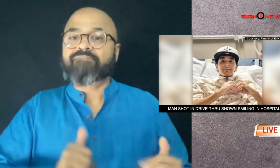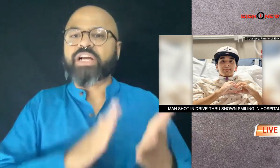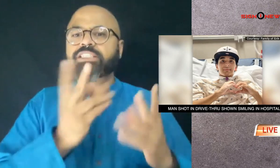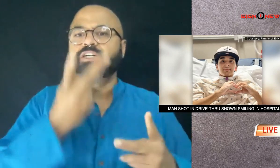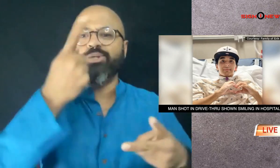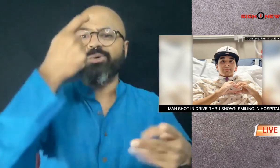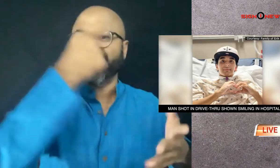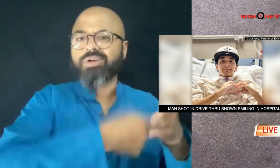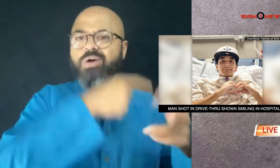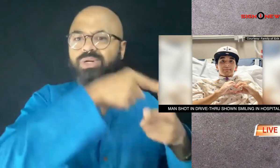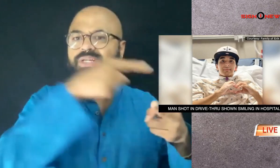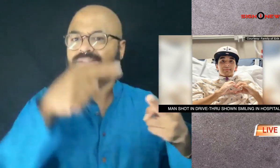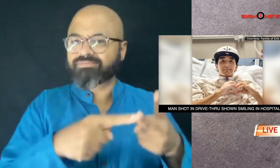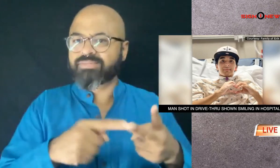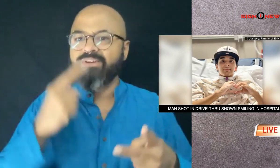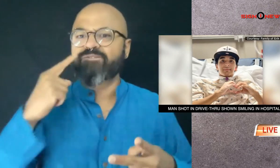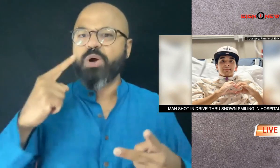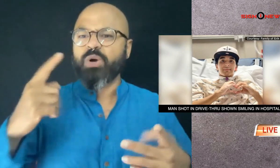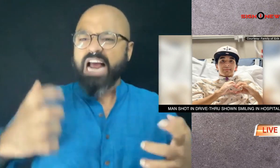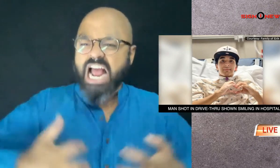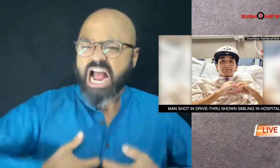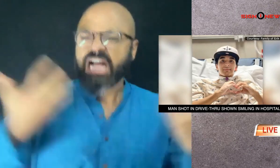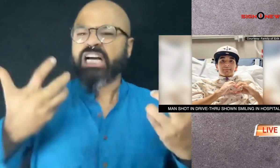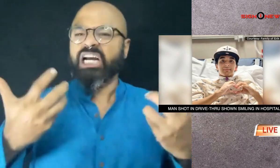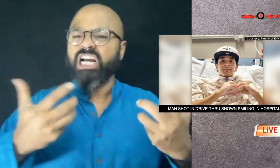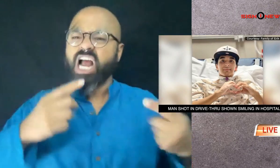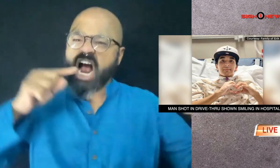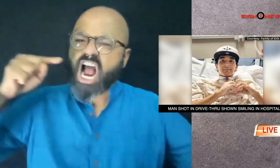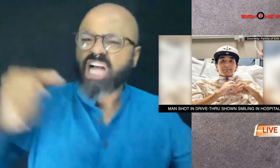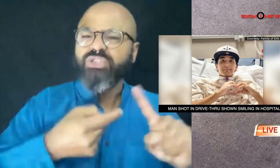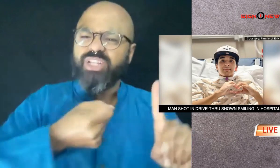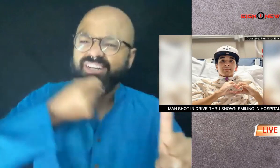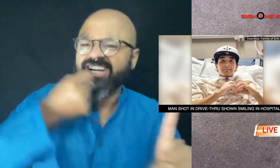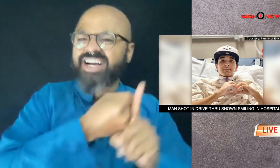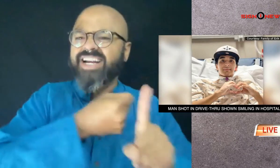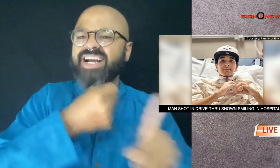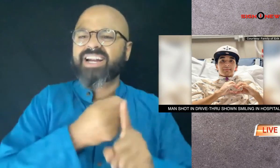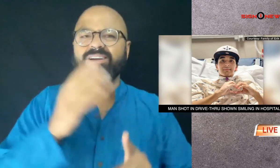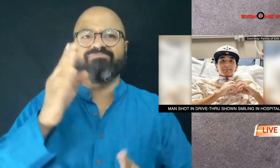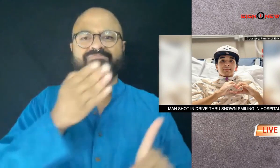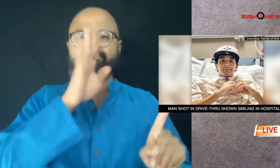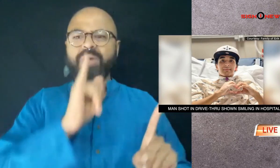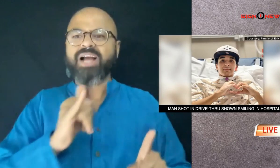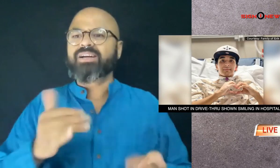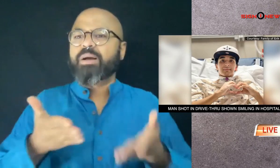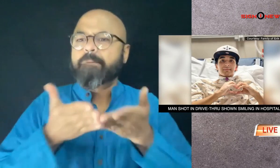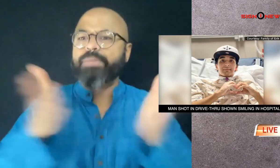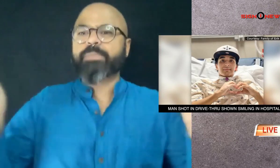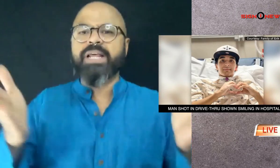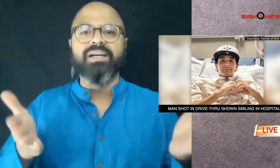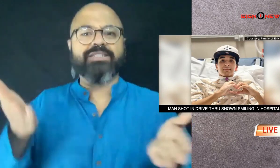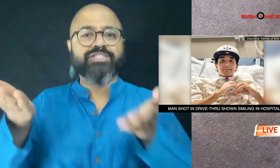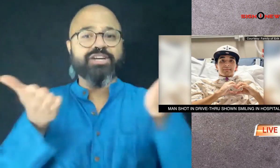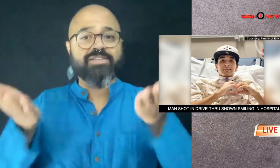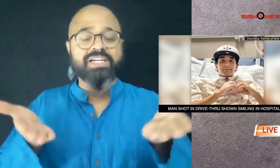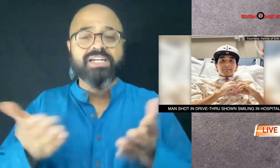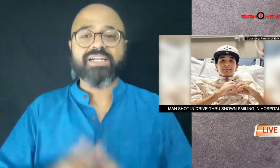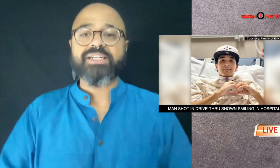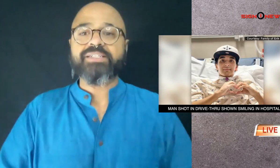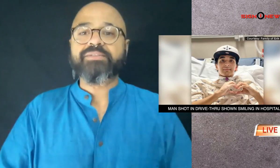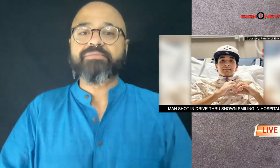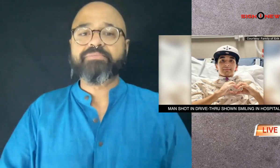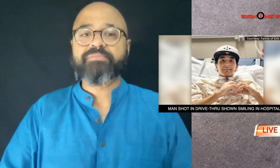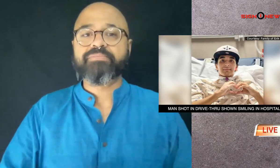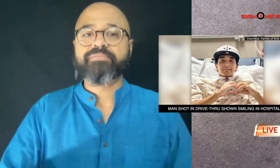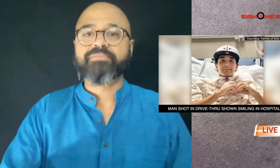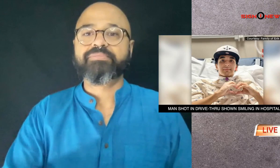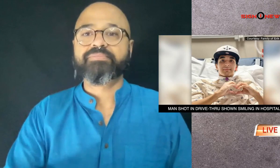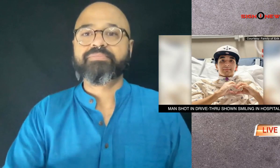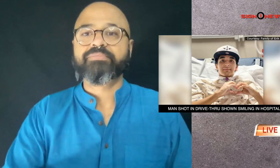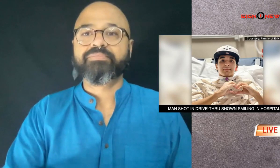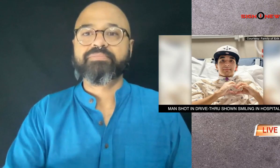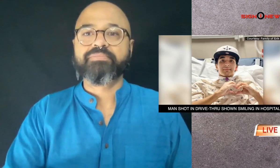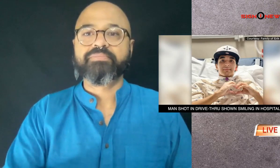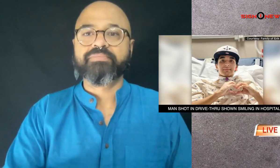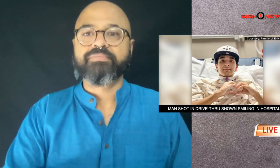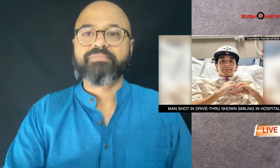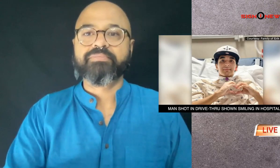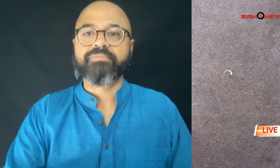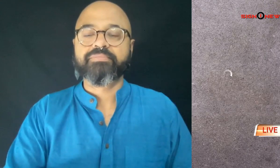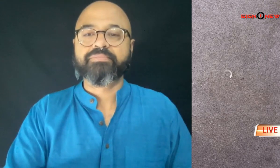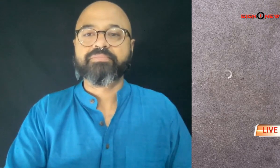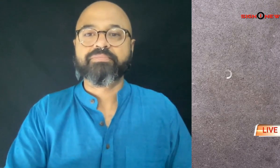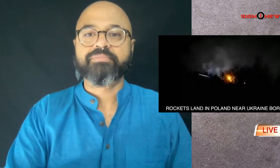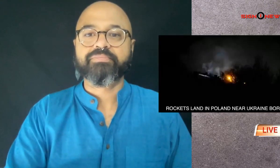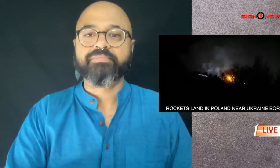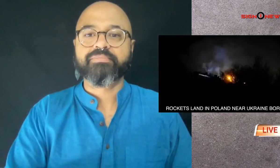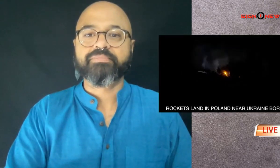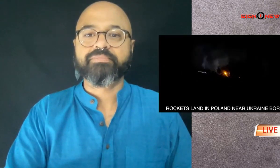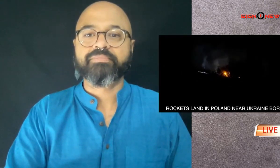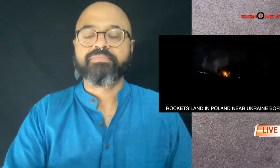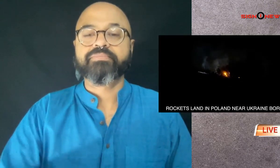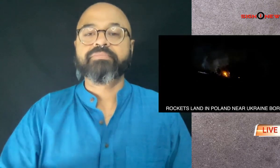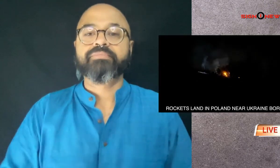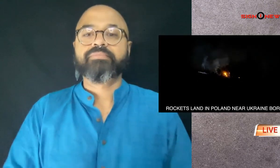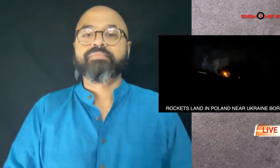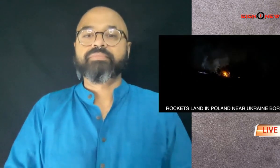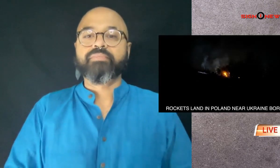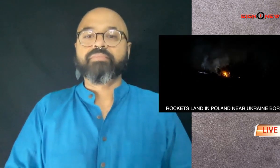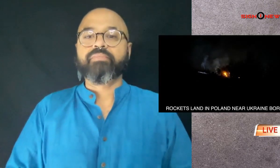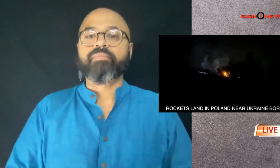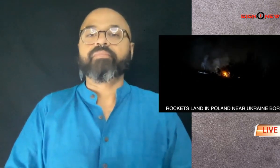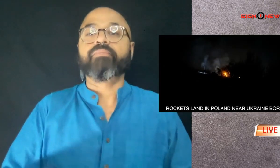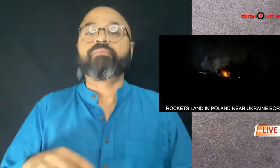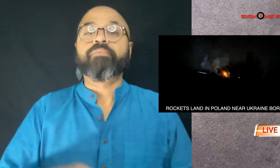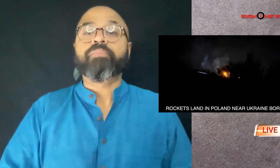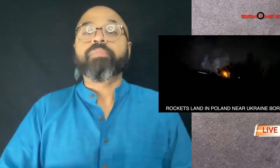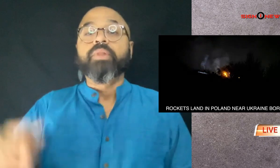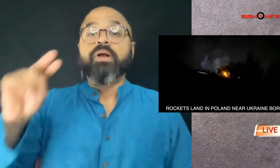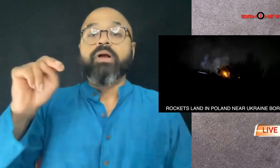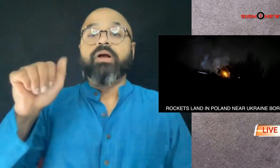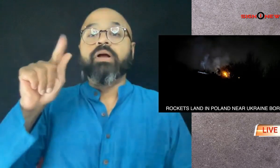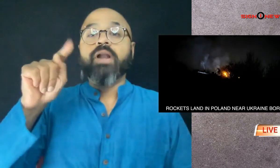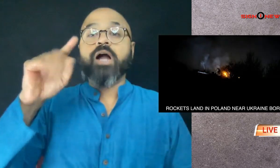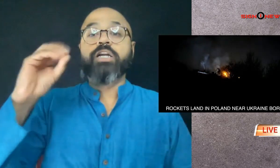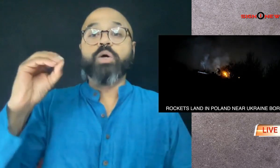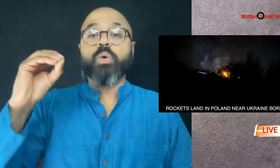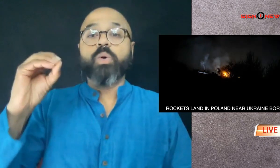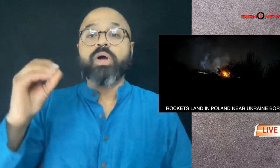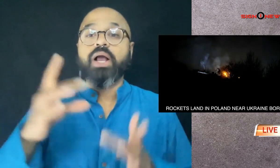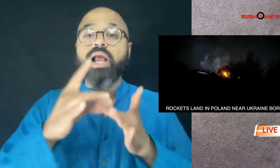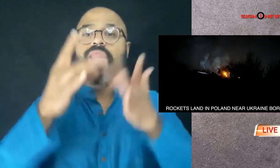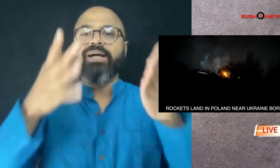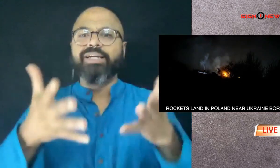of aggravated assault by a public servant